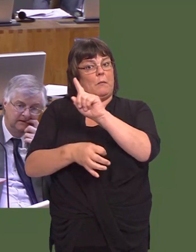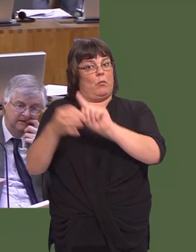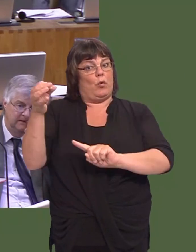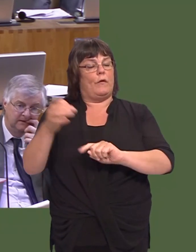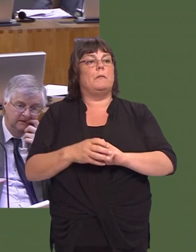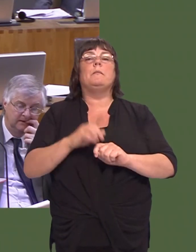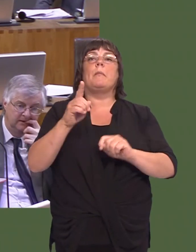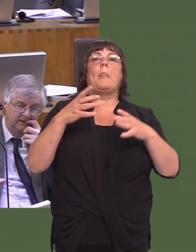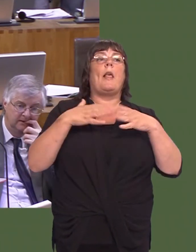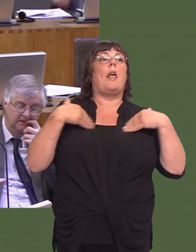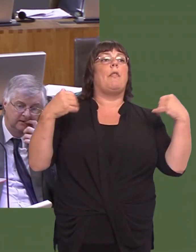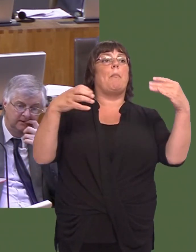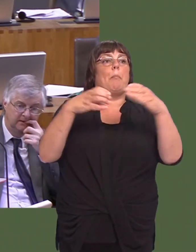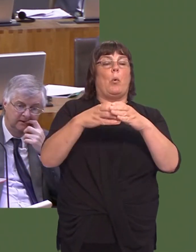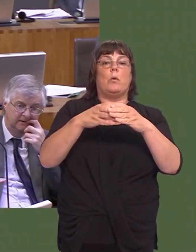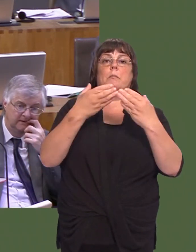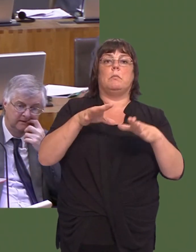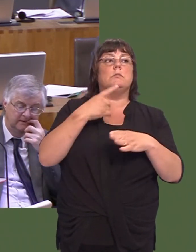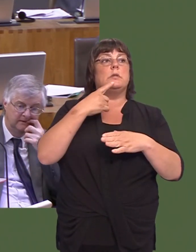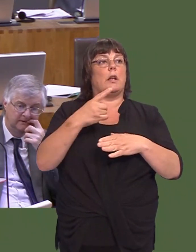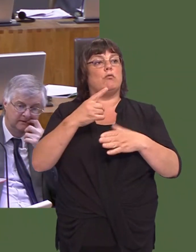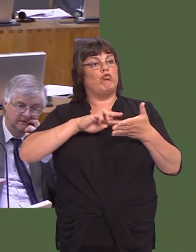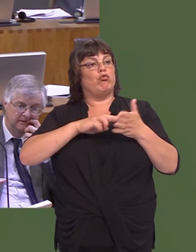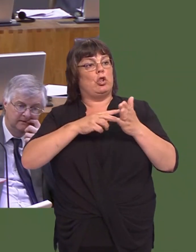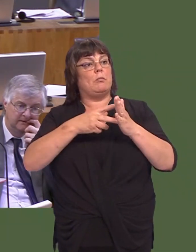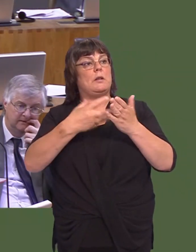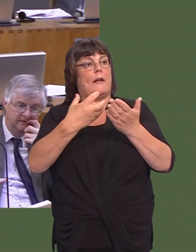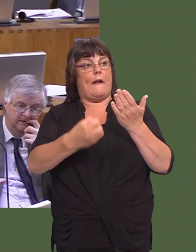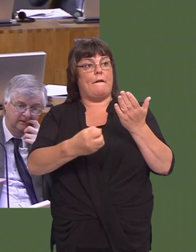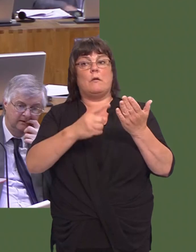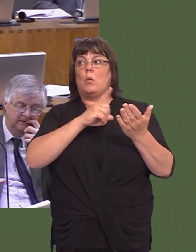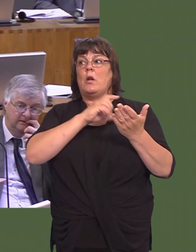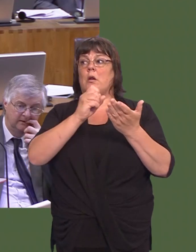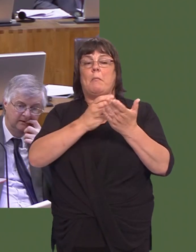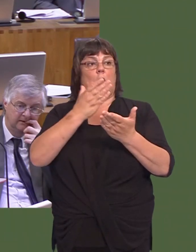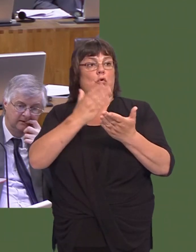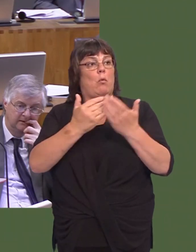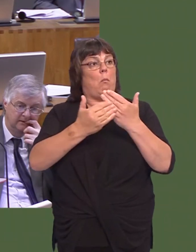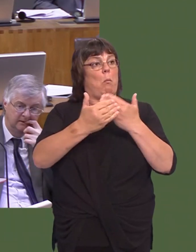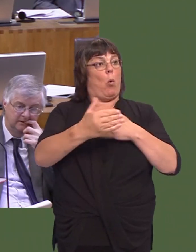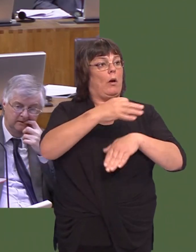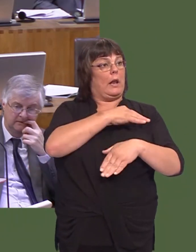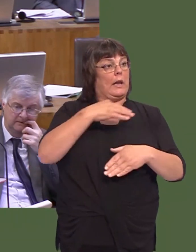Health boards have stated that arrangements are in place to ensure that more clinics are